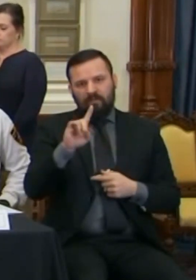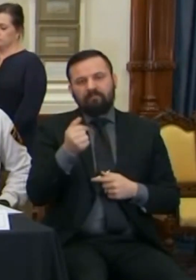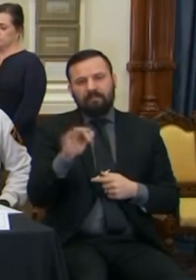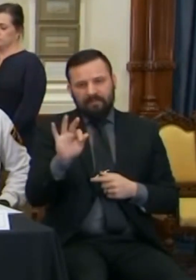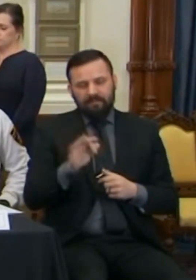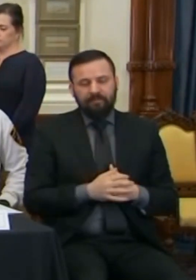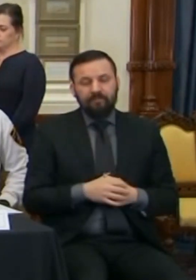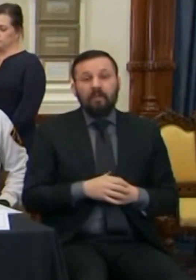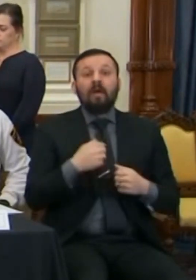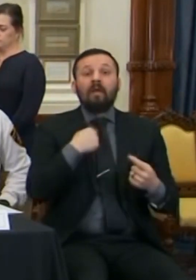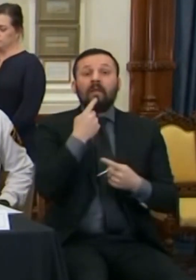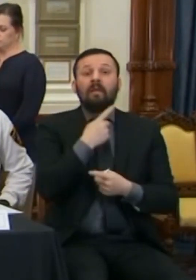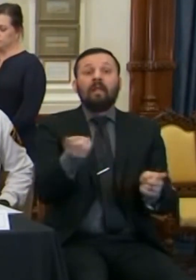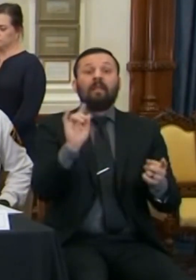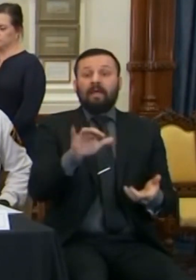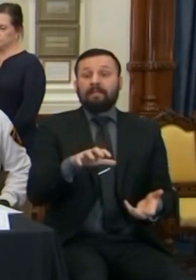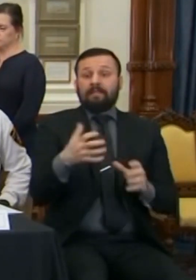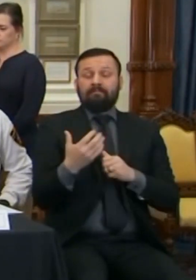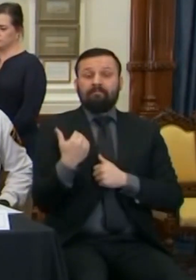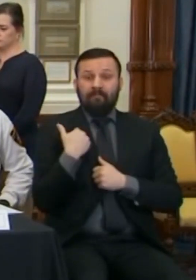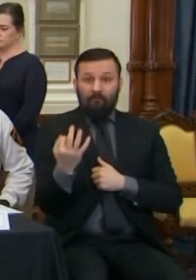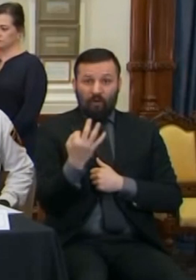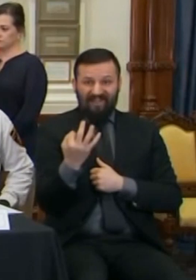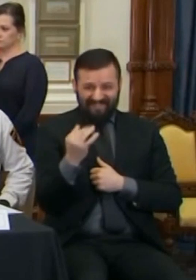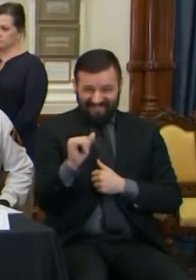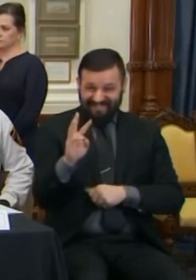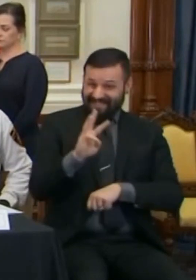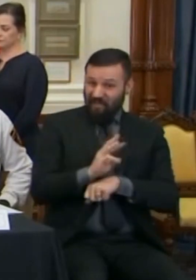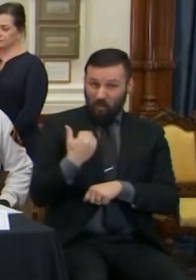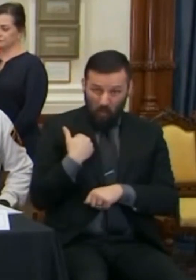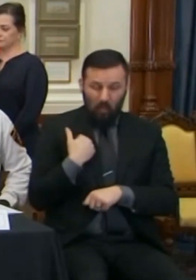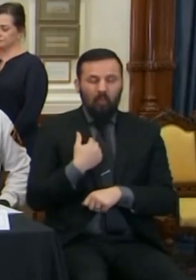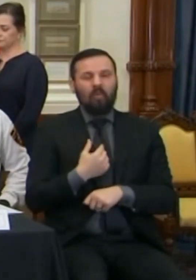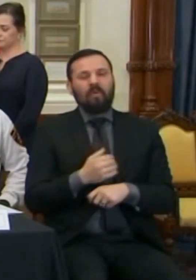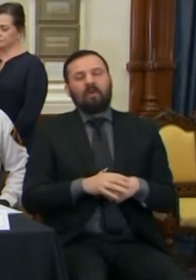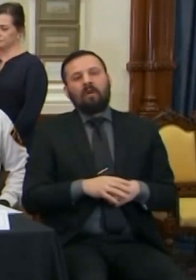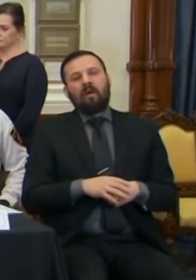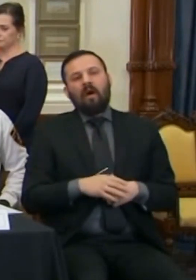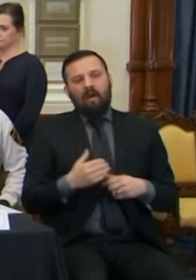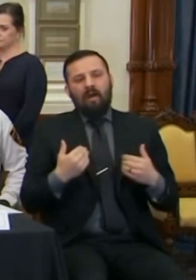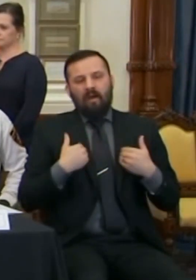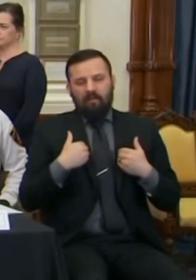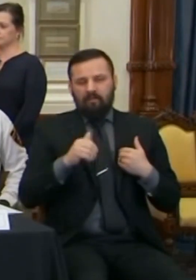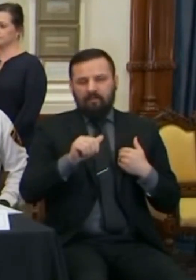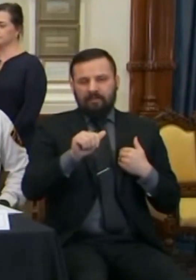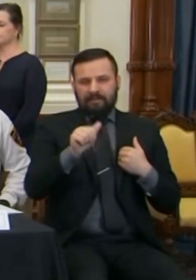I declared the disaster just last 46 days ago there were 10 counties in the